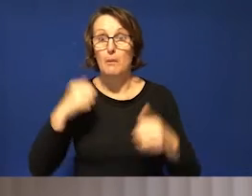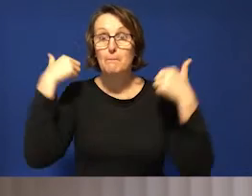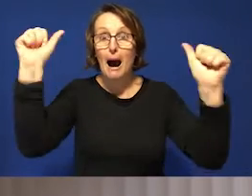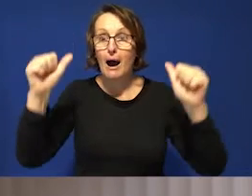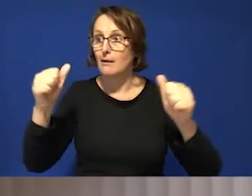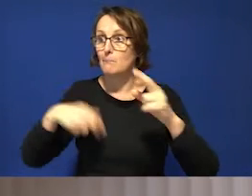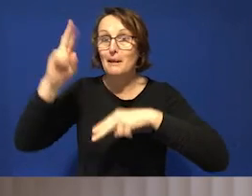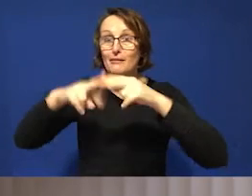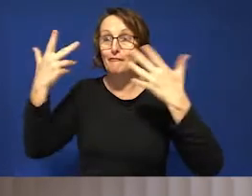We've got a bill.